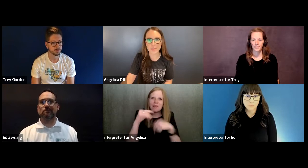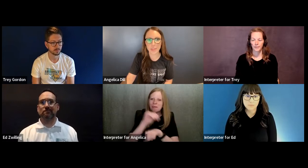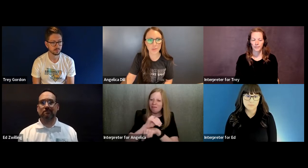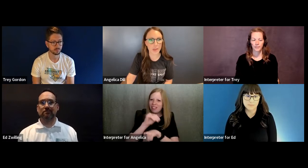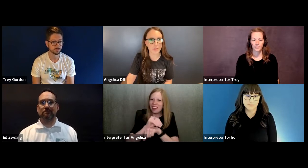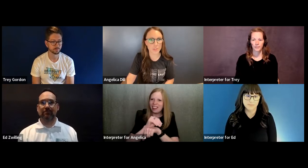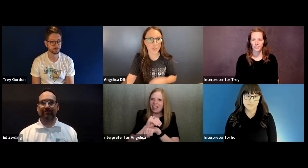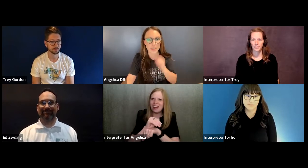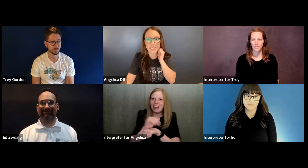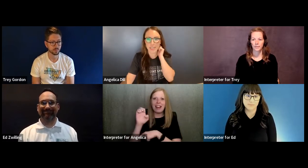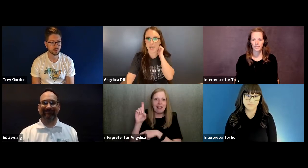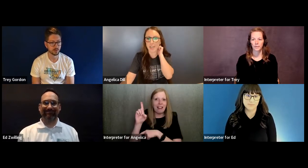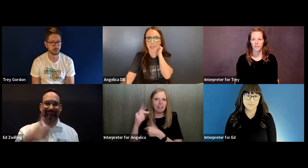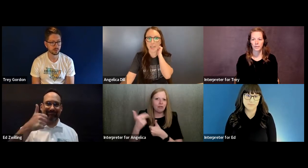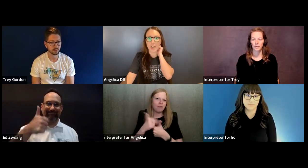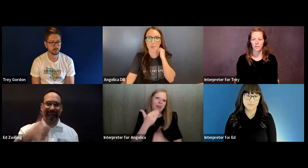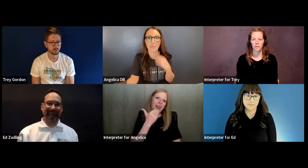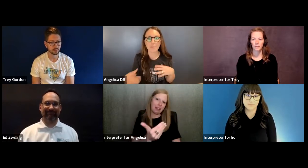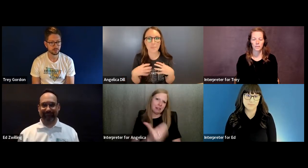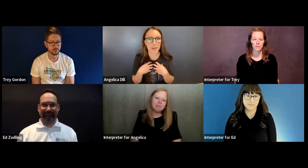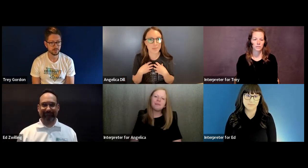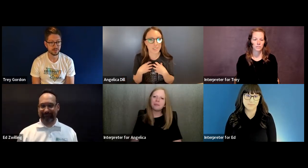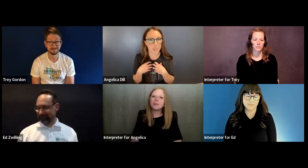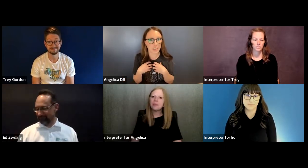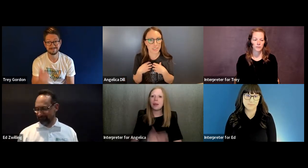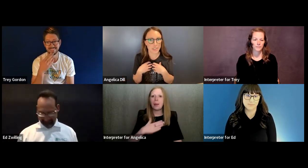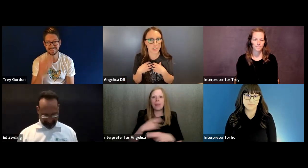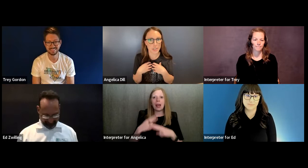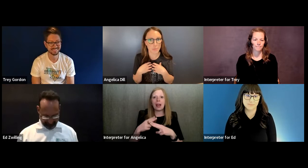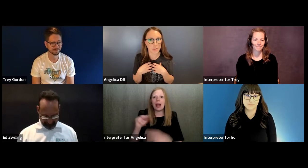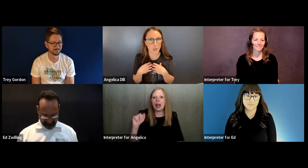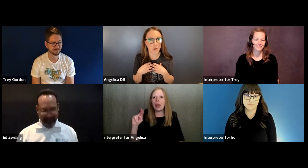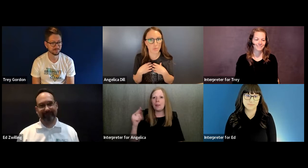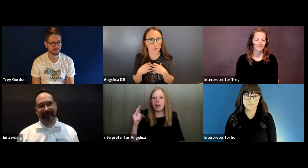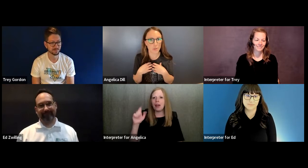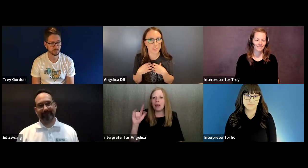thank you ed for joining us tonight um my name is angelica dill i'm one of the co-founders